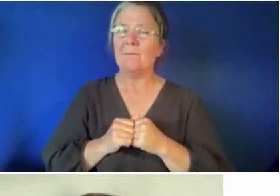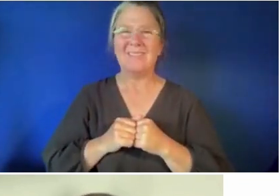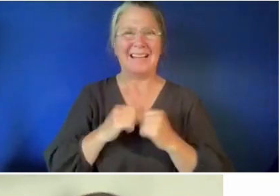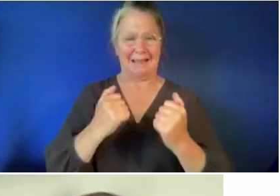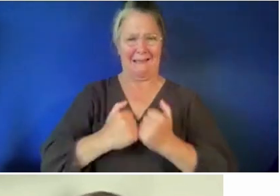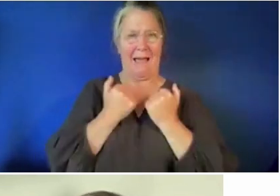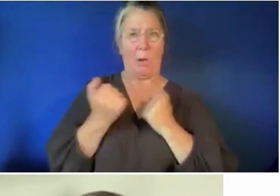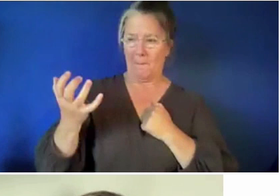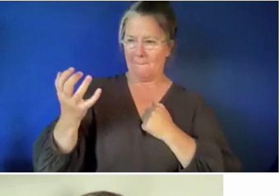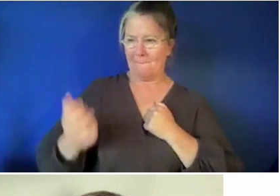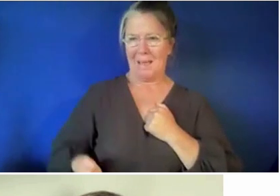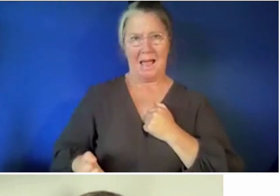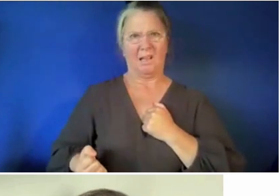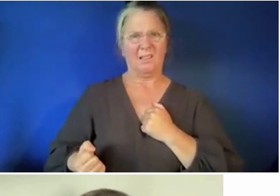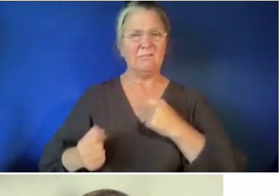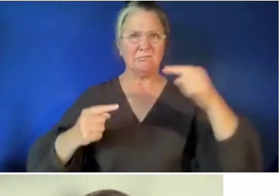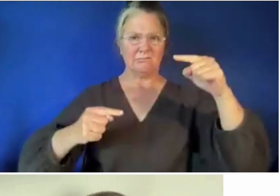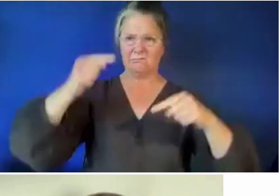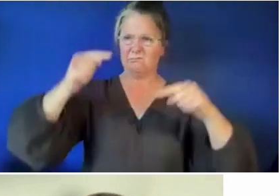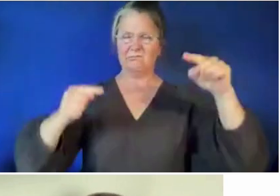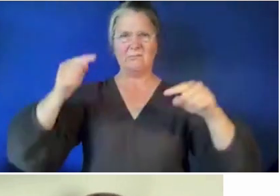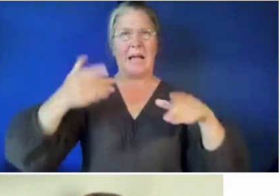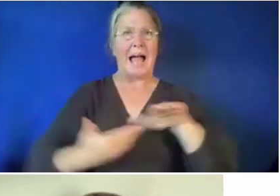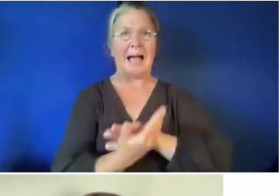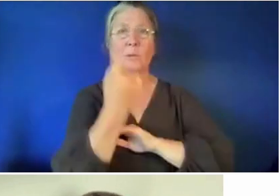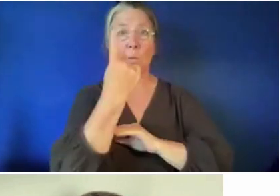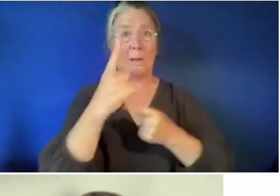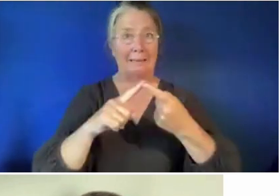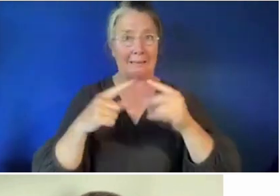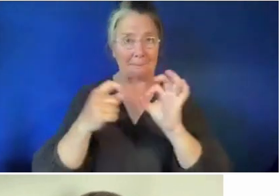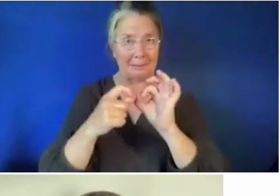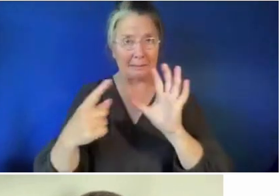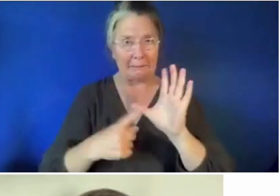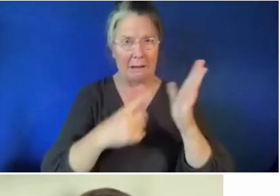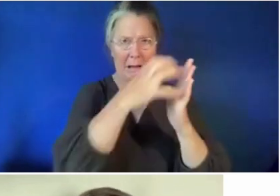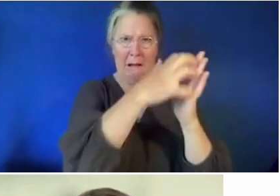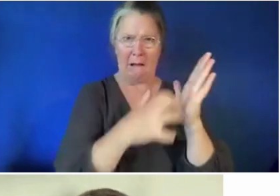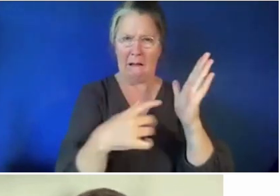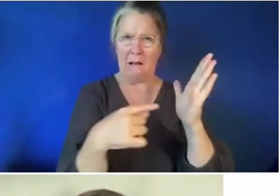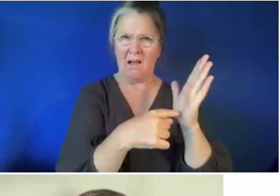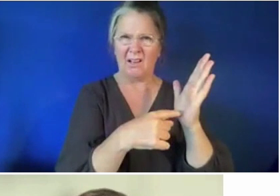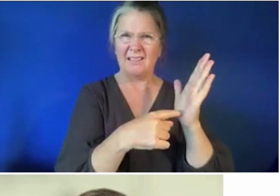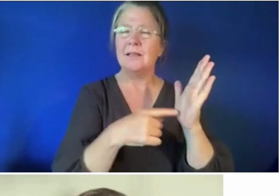within one enterprise agreement that came from different previous technical pathways